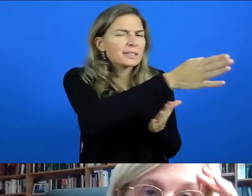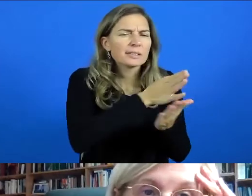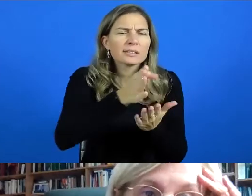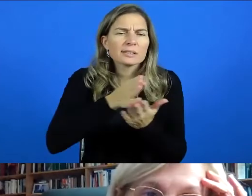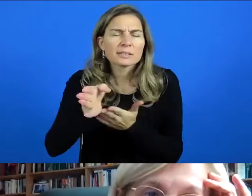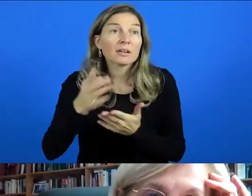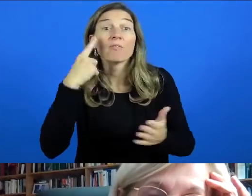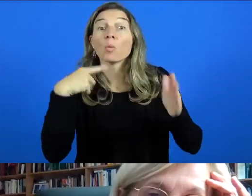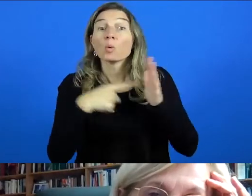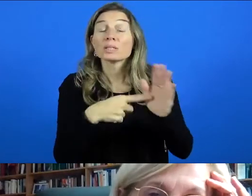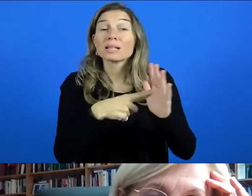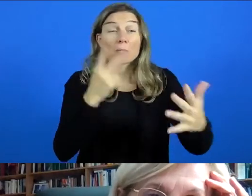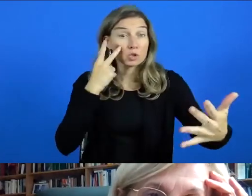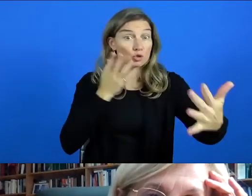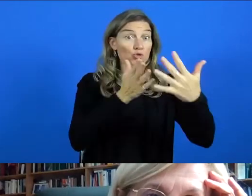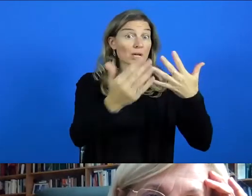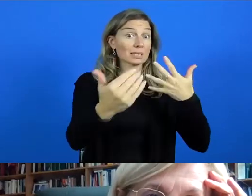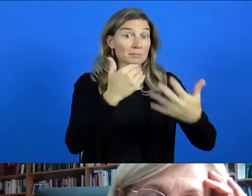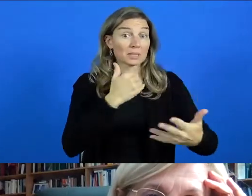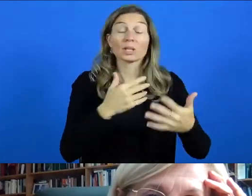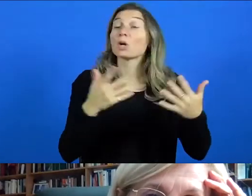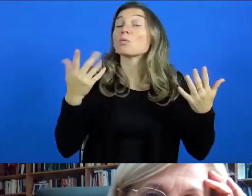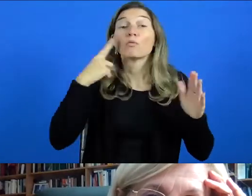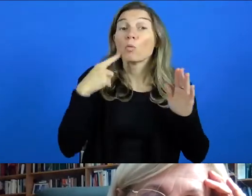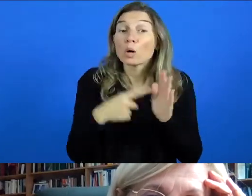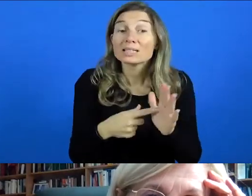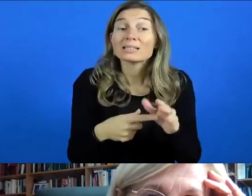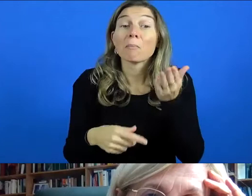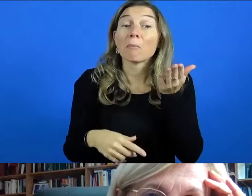and also you can find all letters the EU Ombudsman sends to institutions